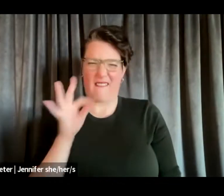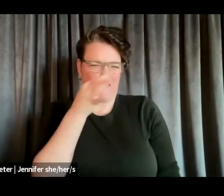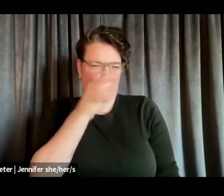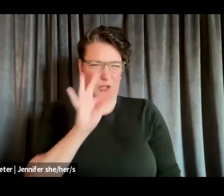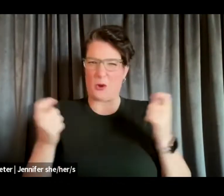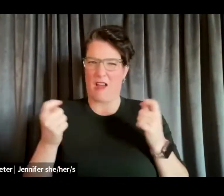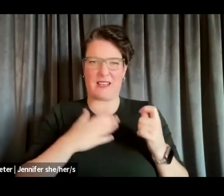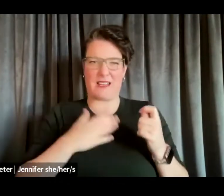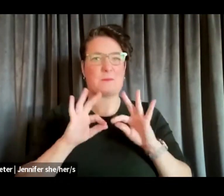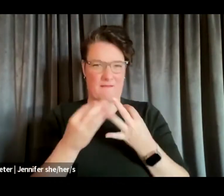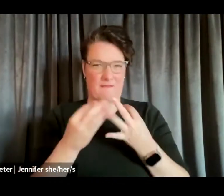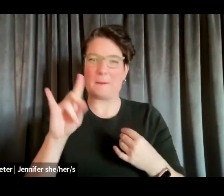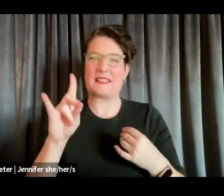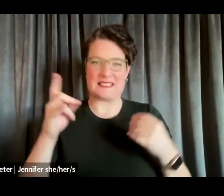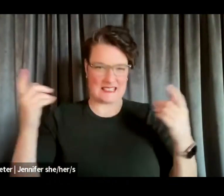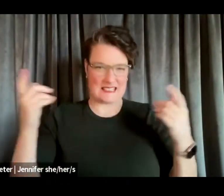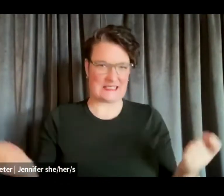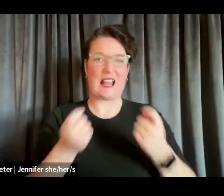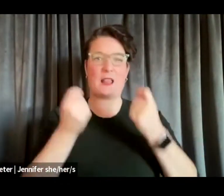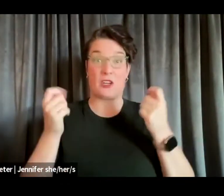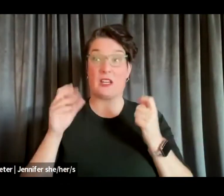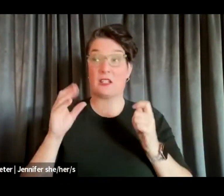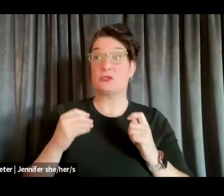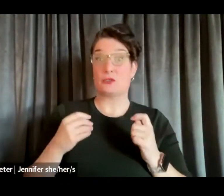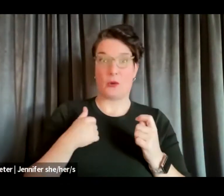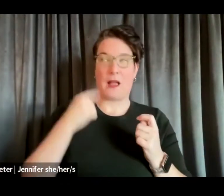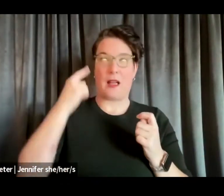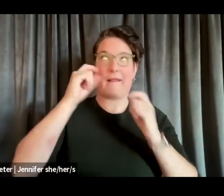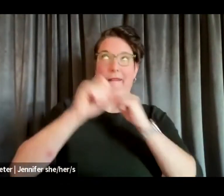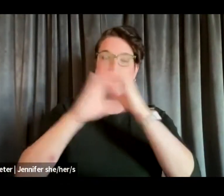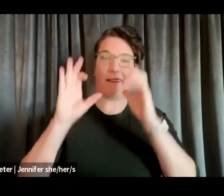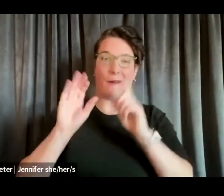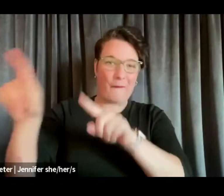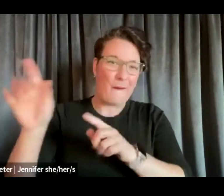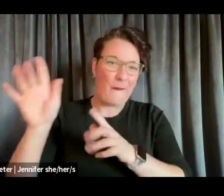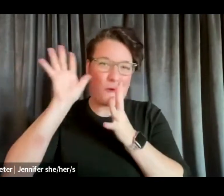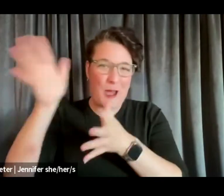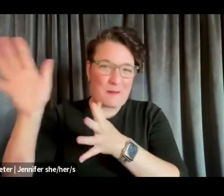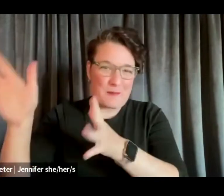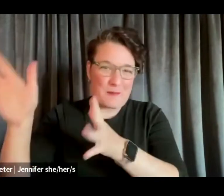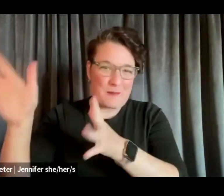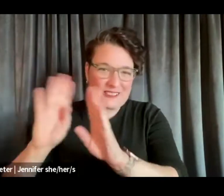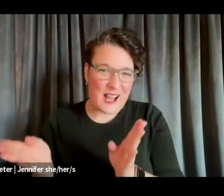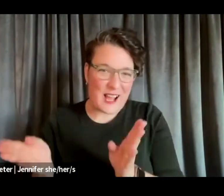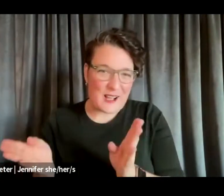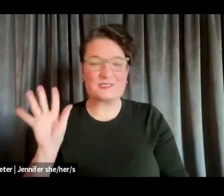So I associate going to my grandparents' house and my grandmother being dressed